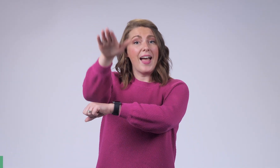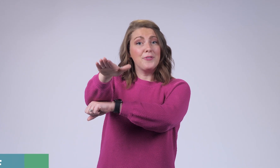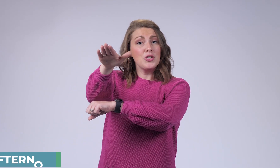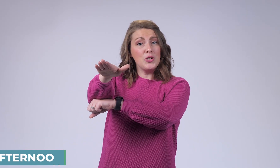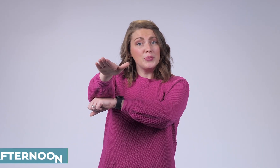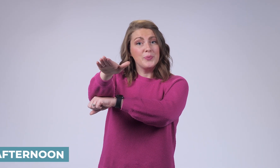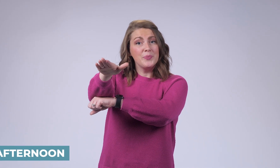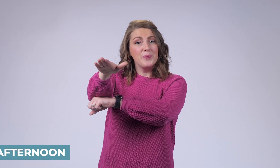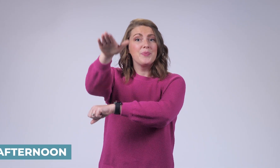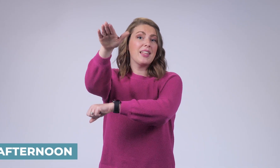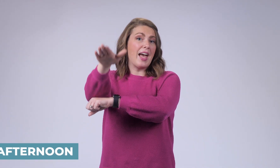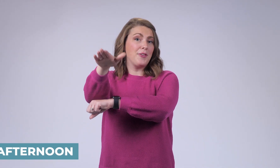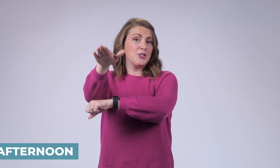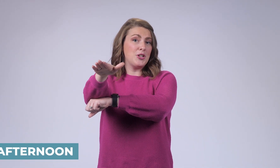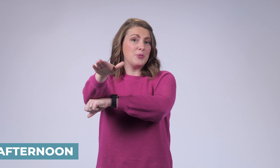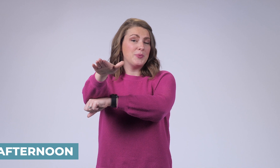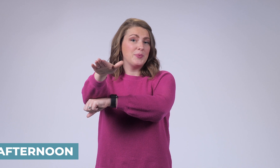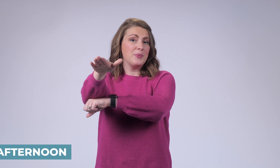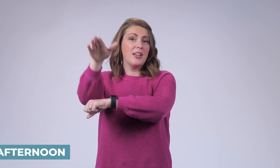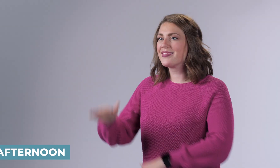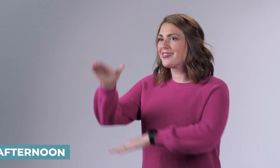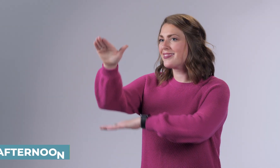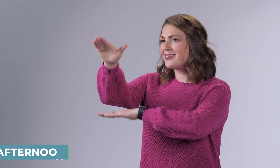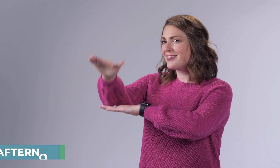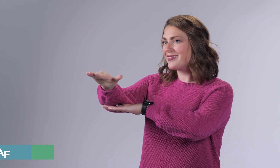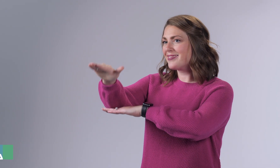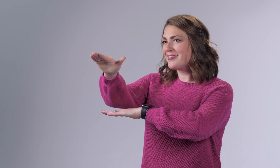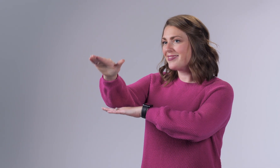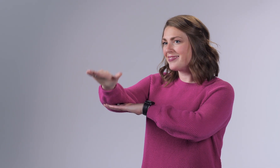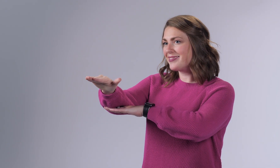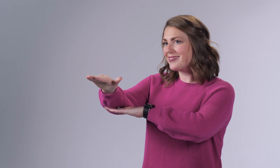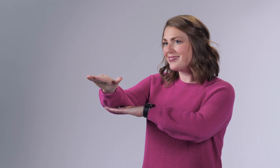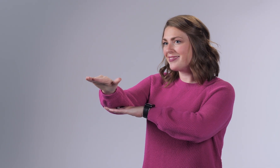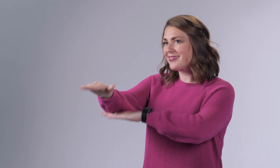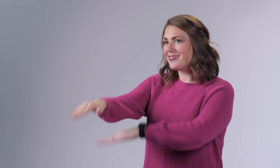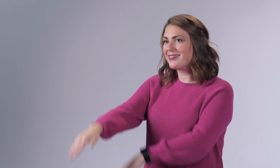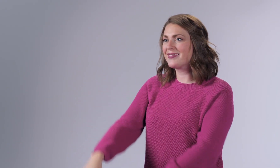Afternoon. Think of where the sun is in the afternoon.